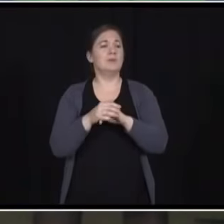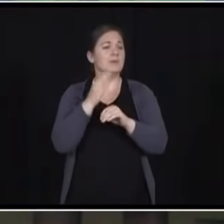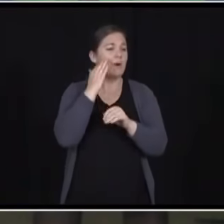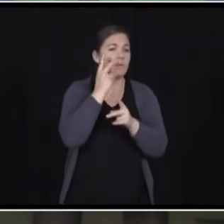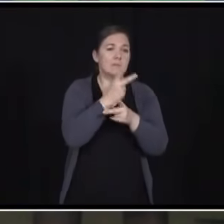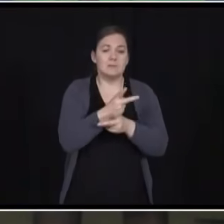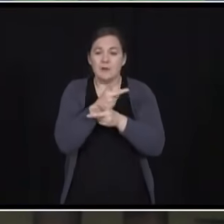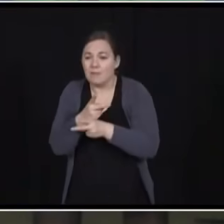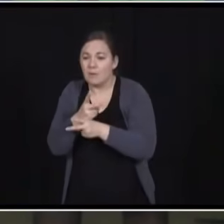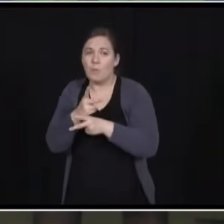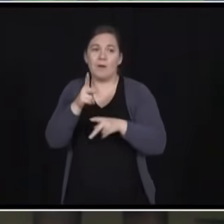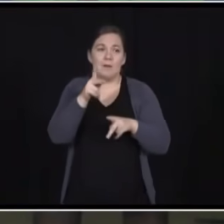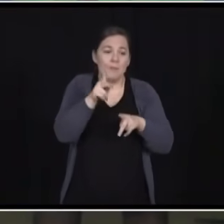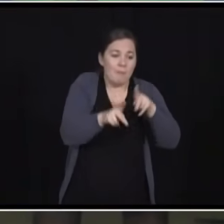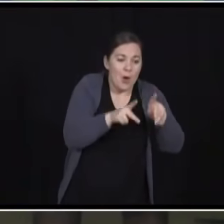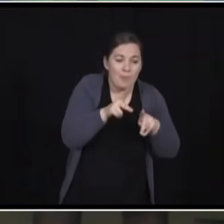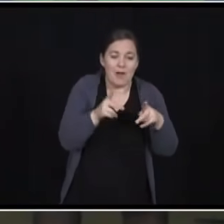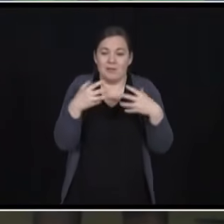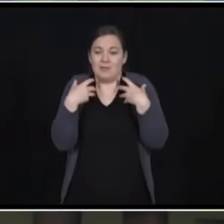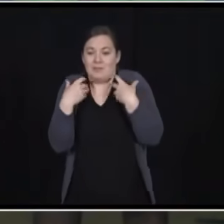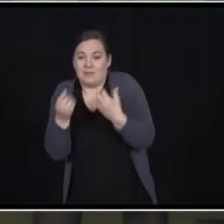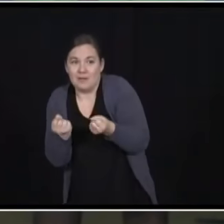one of them